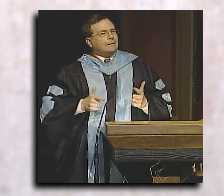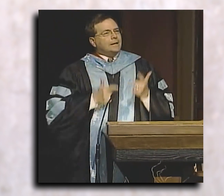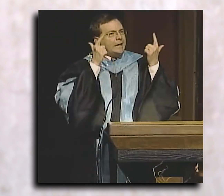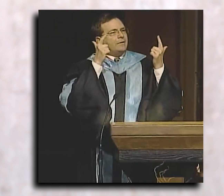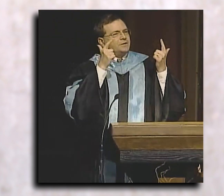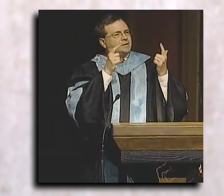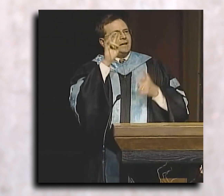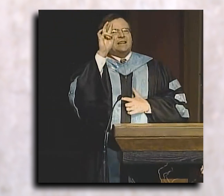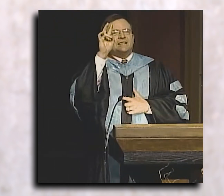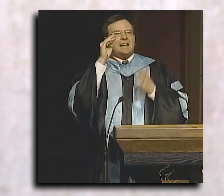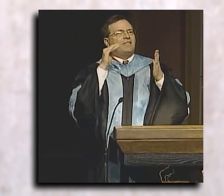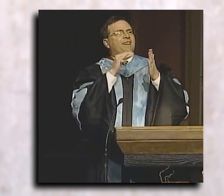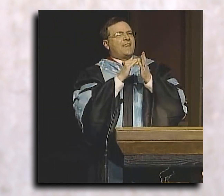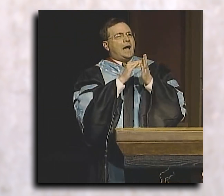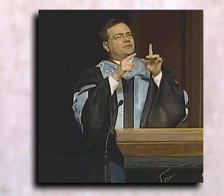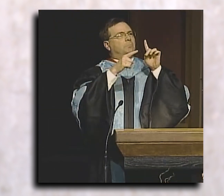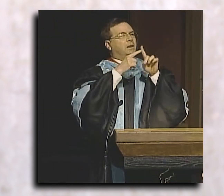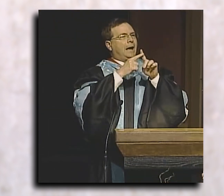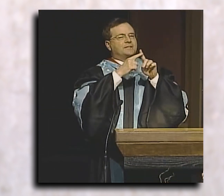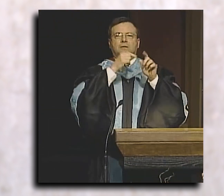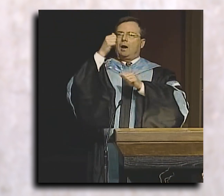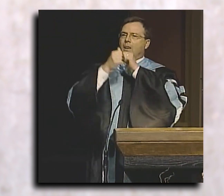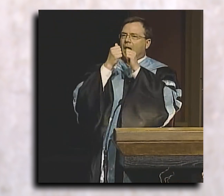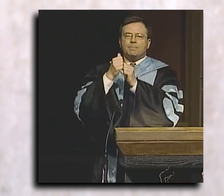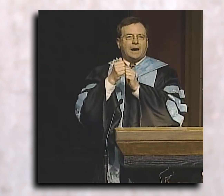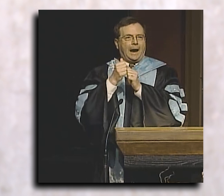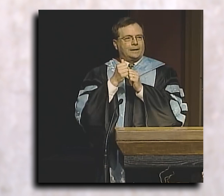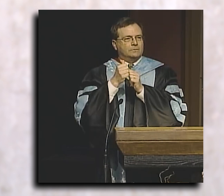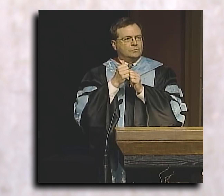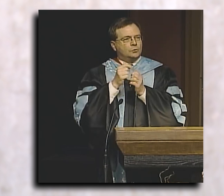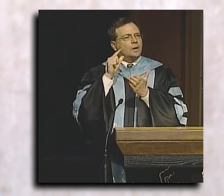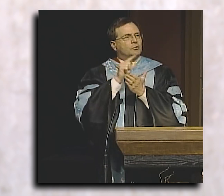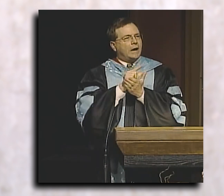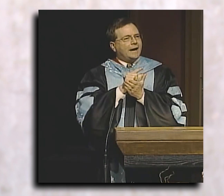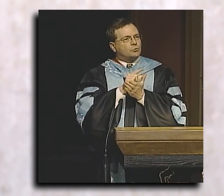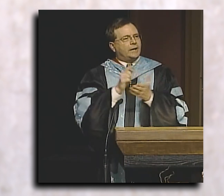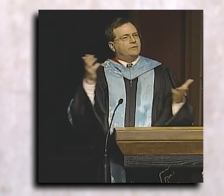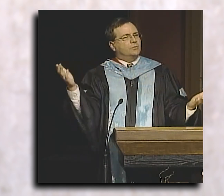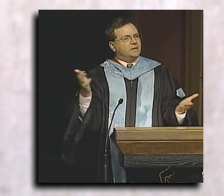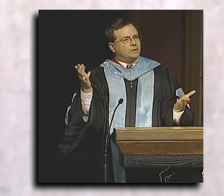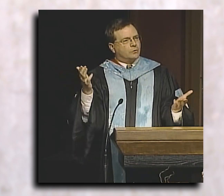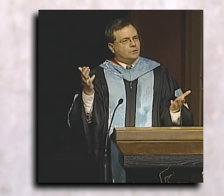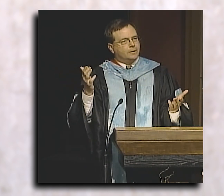lives in the 7000 plus alumni who have graduated from here